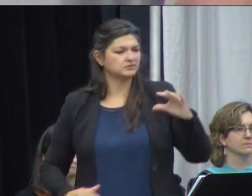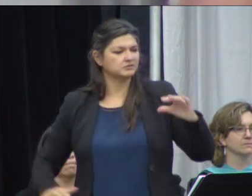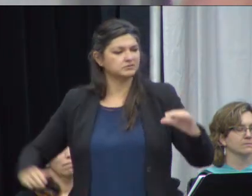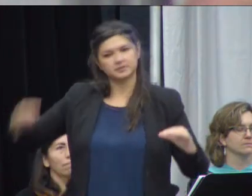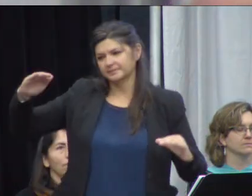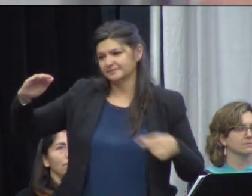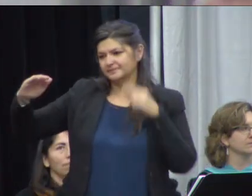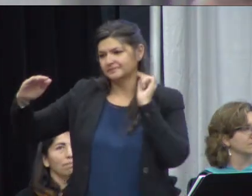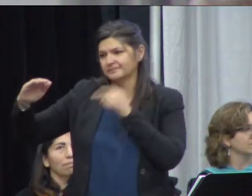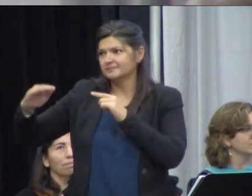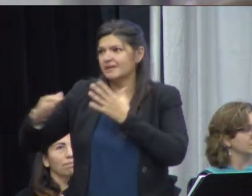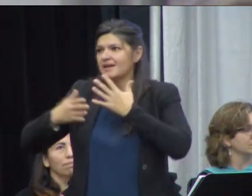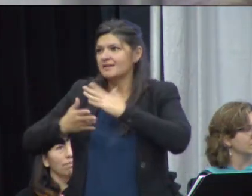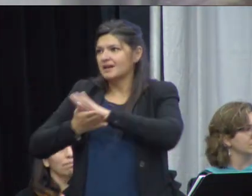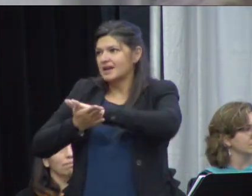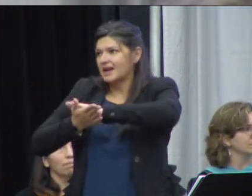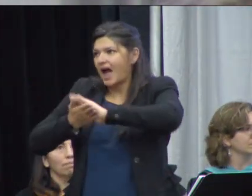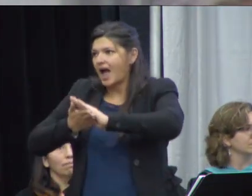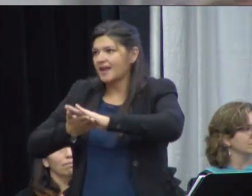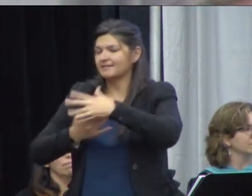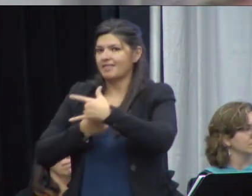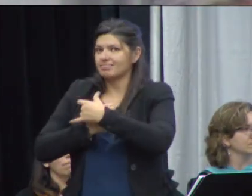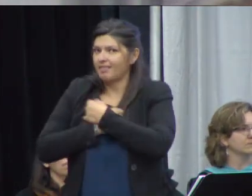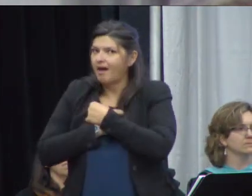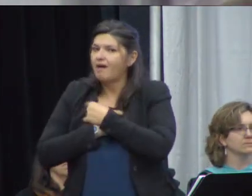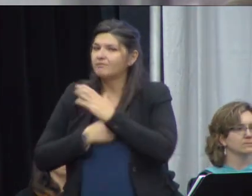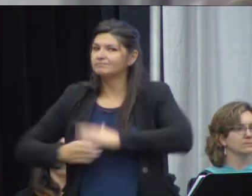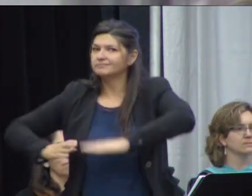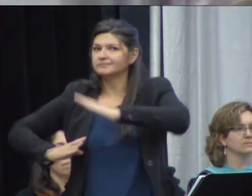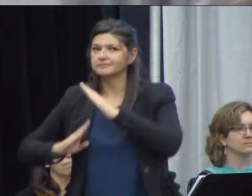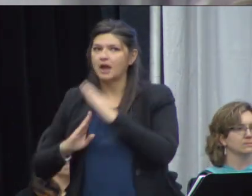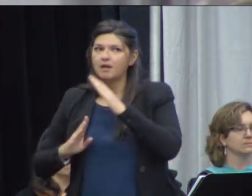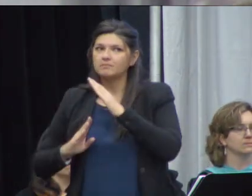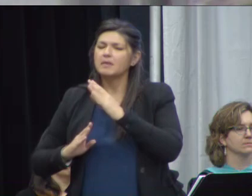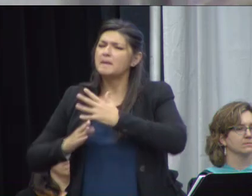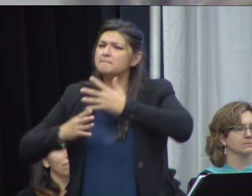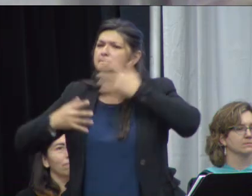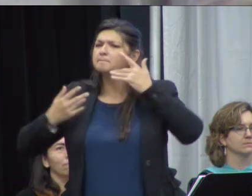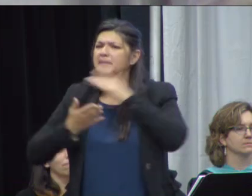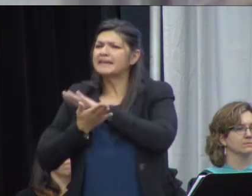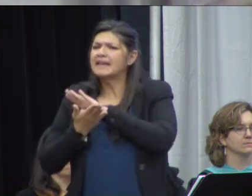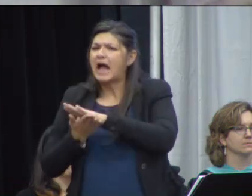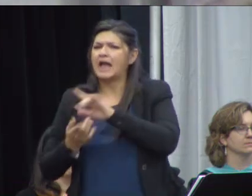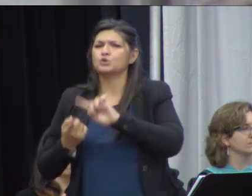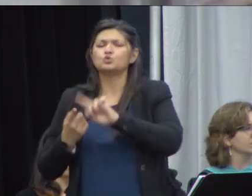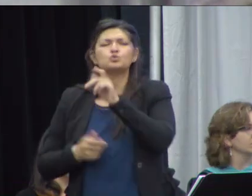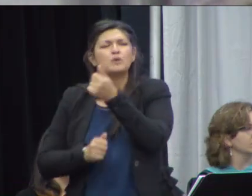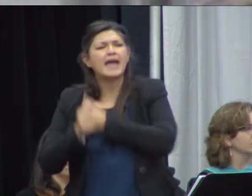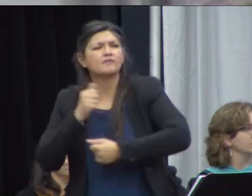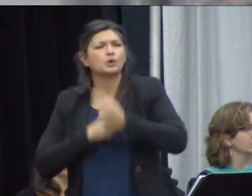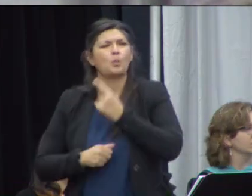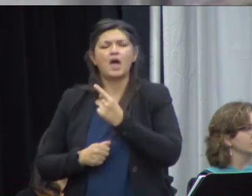Be kind to those you love and even to those you don't. Being kind costs nothing